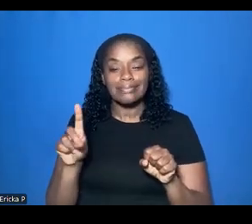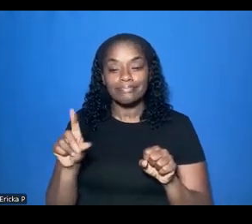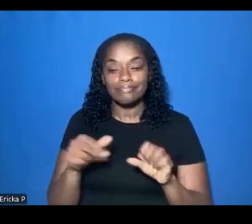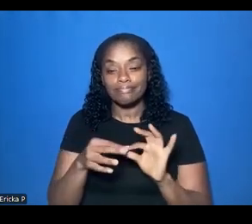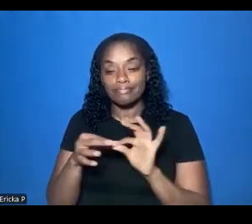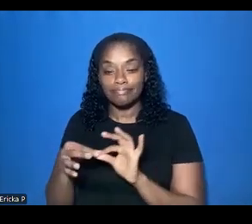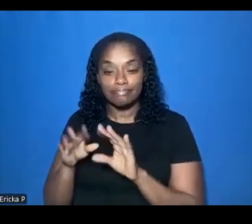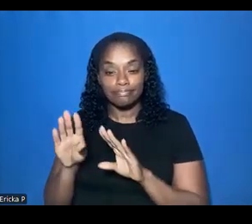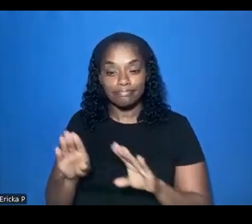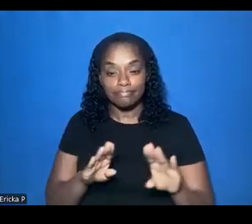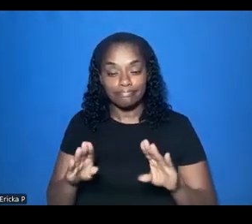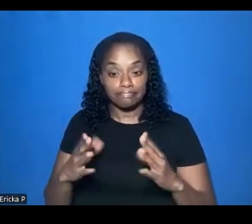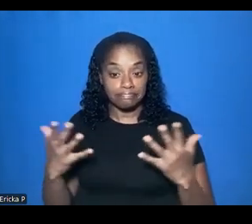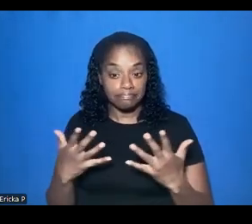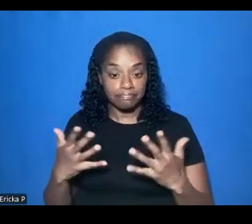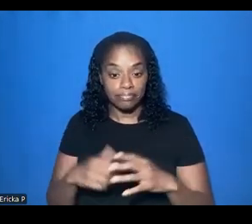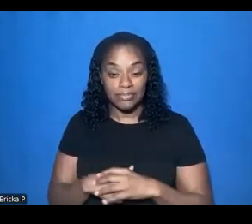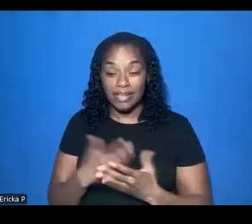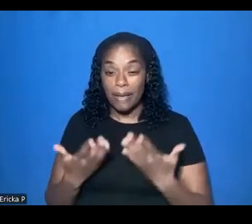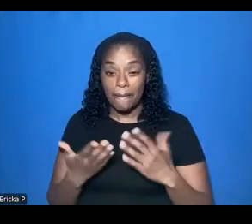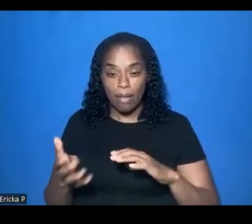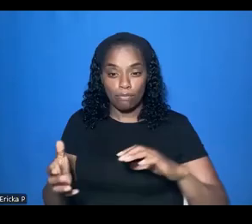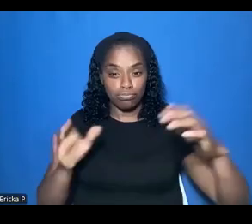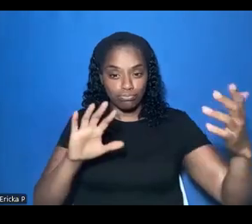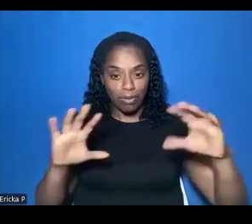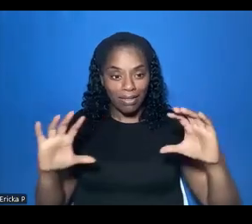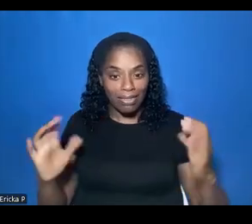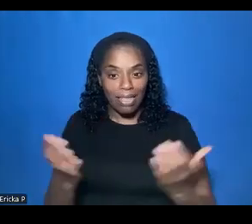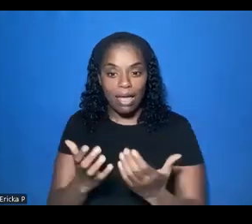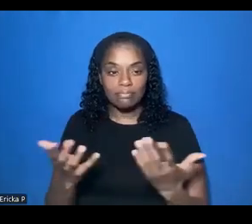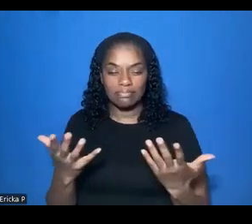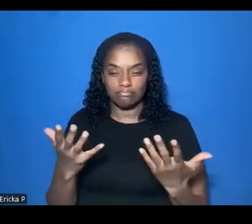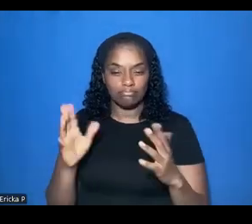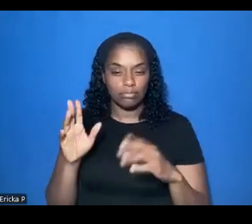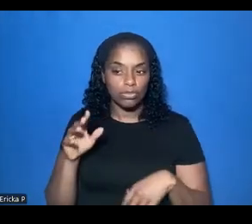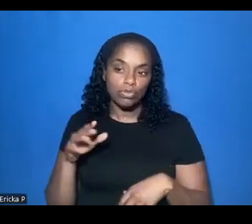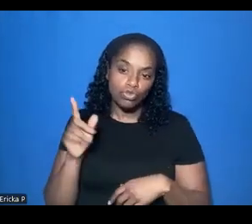maybe, disrupting the class. These are things to look out for.